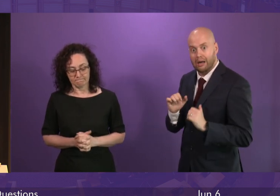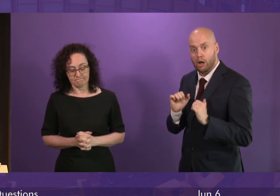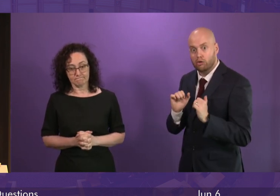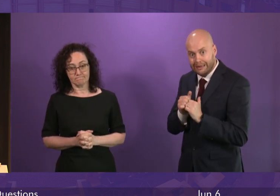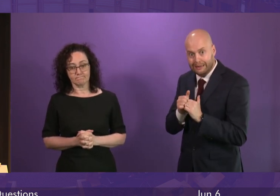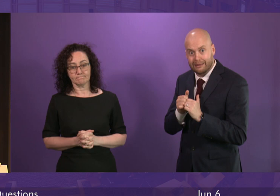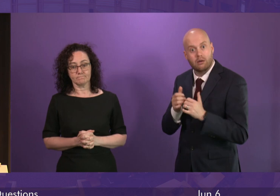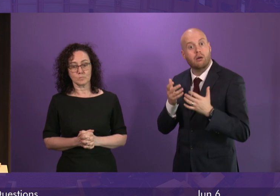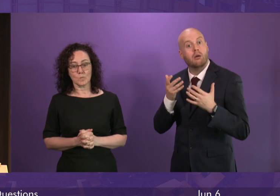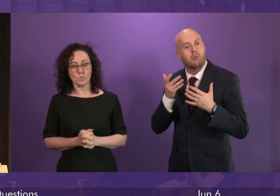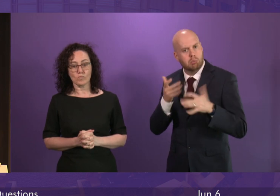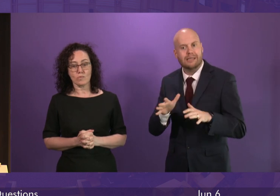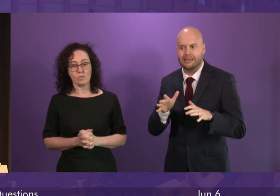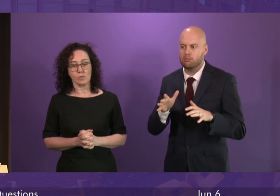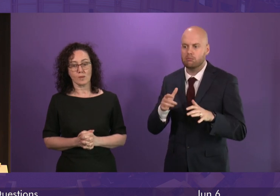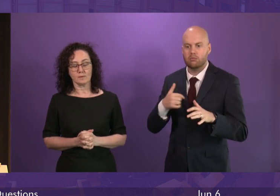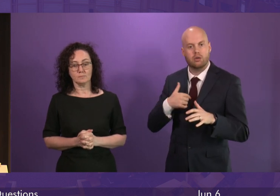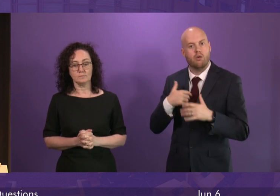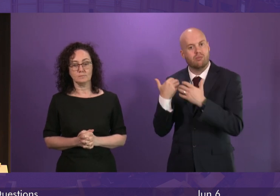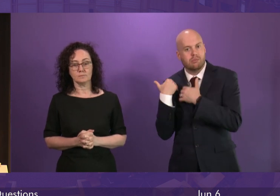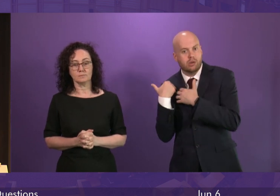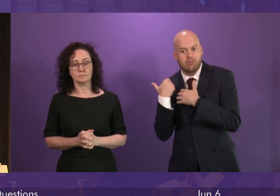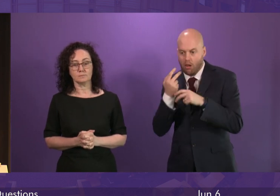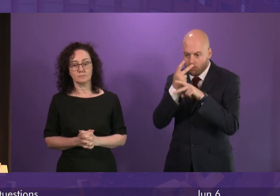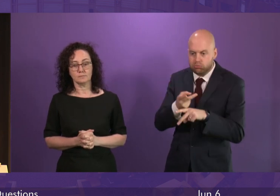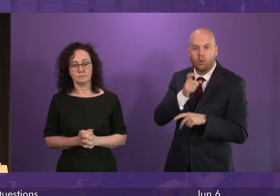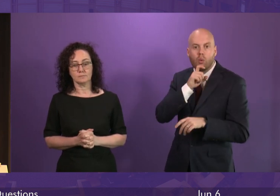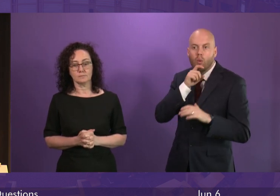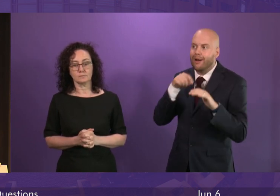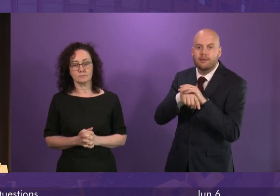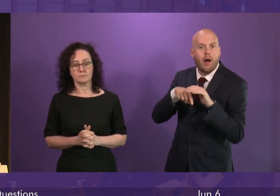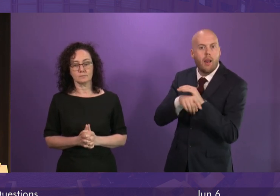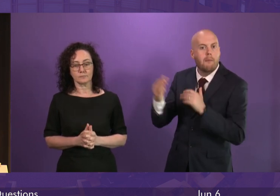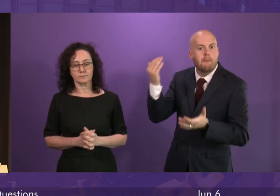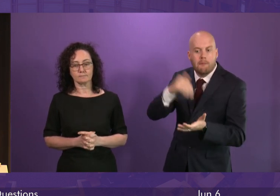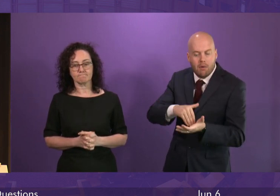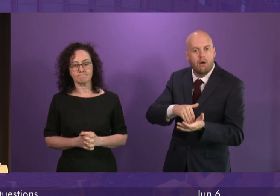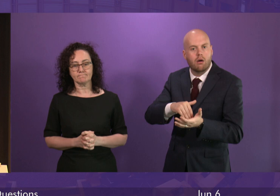having some responsibility for asylum and greater insight into what happens at Dungavel